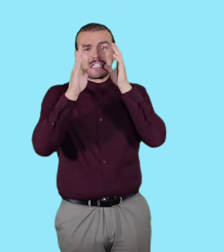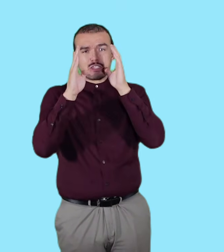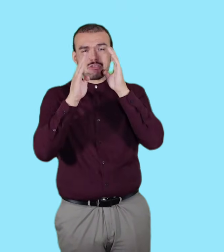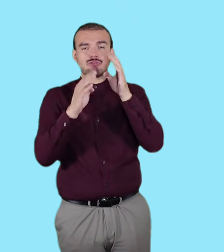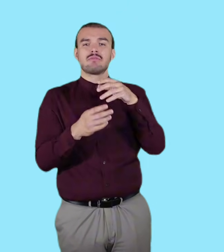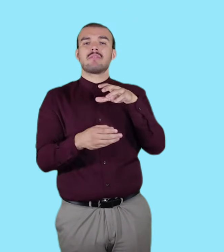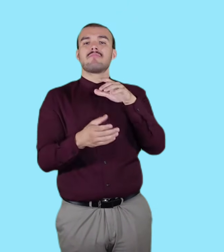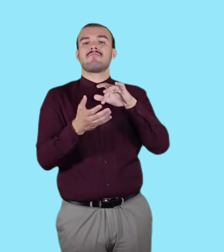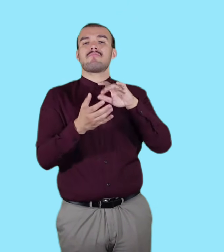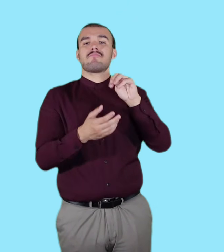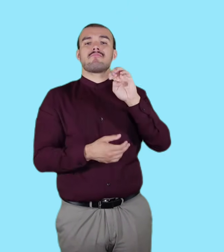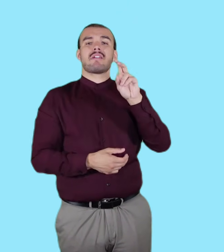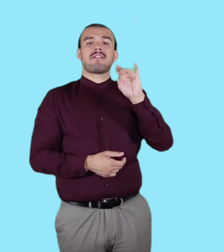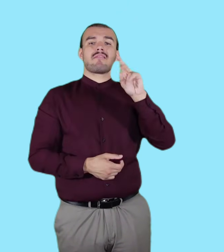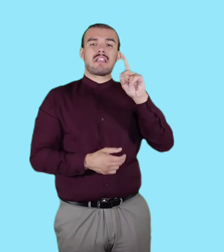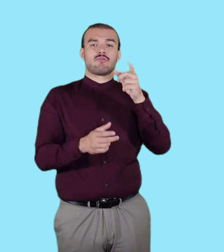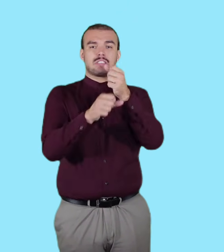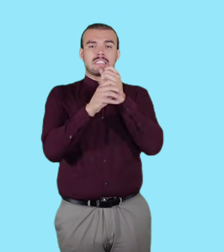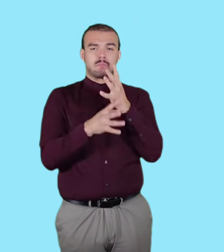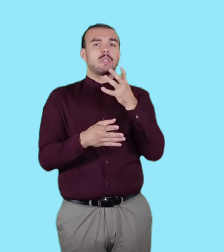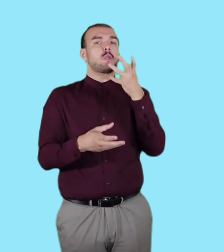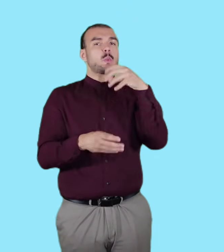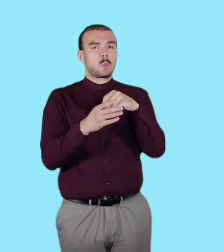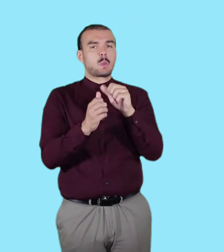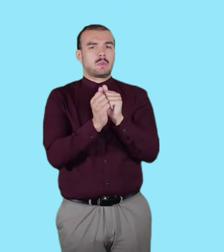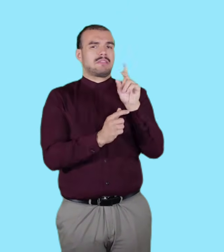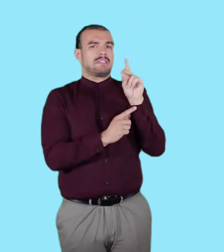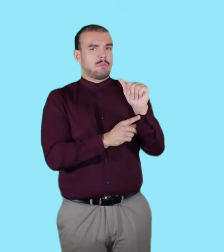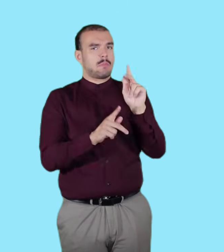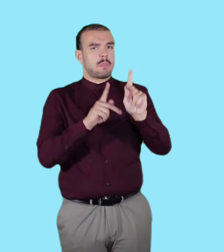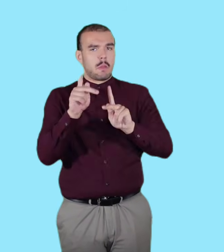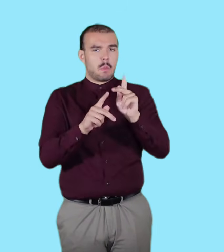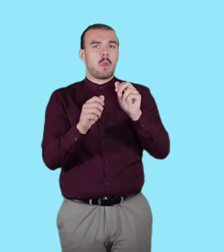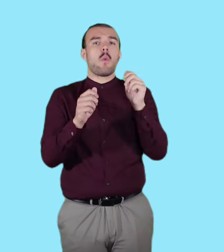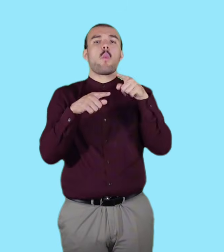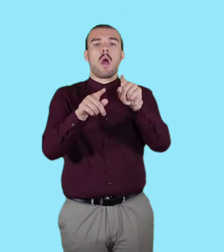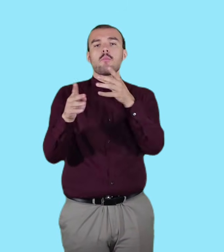particularly those with disabilities, while they prepare for implementation.